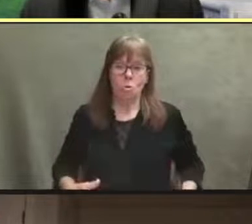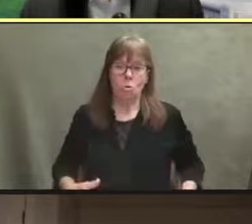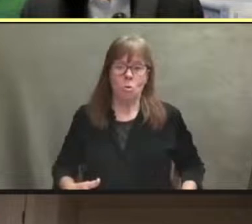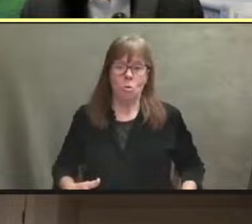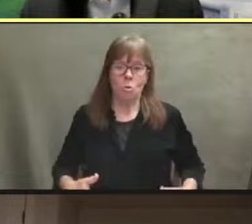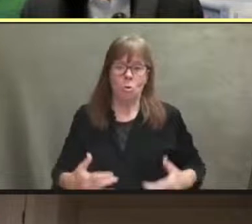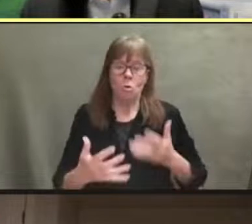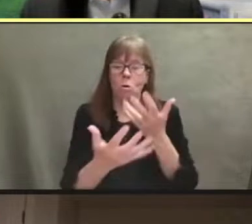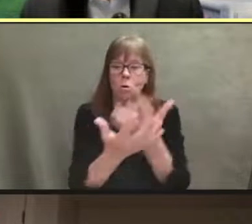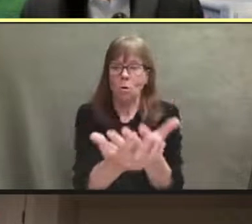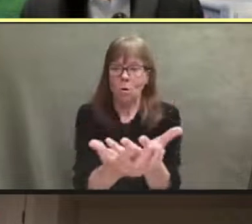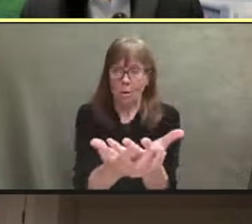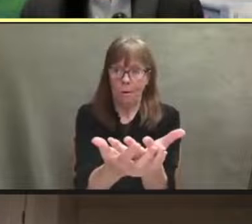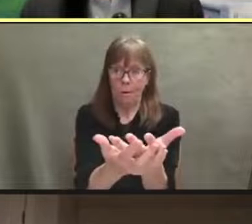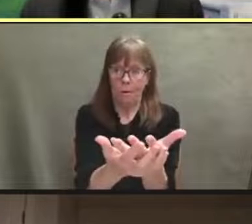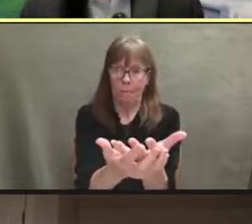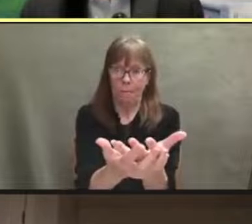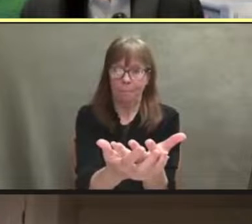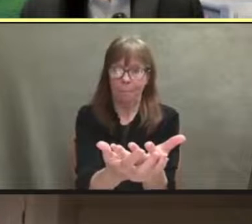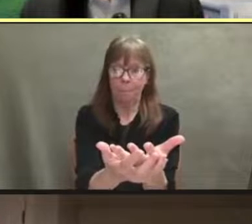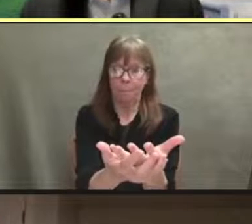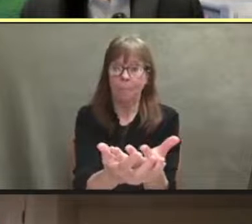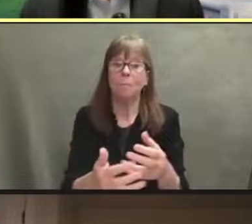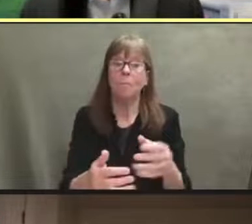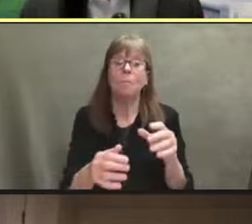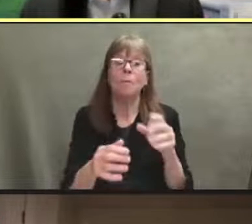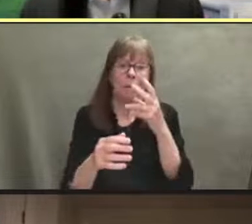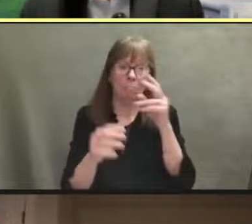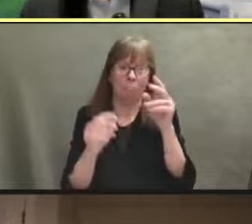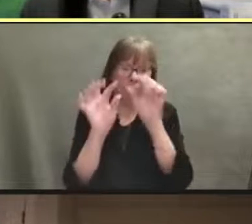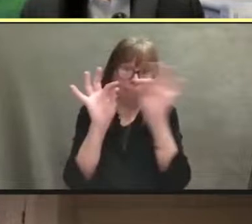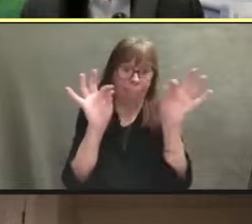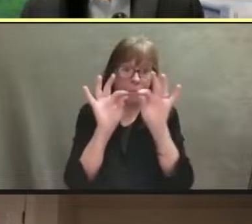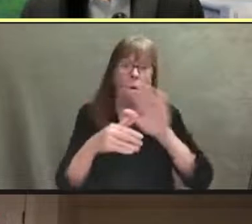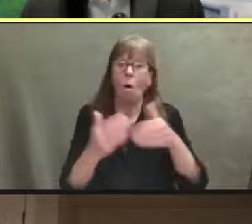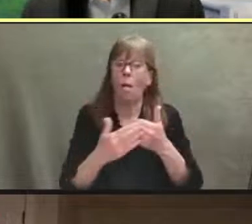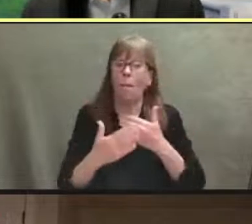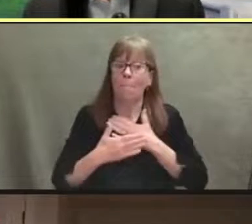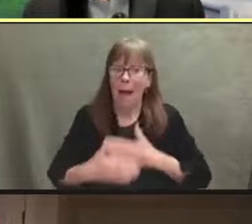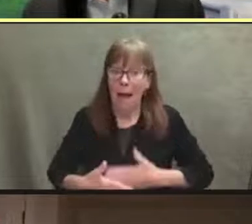out in front of him. The text above him reads, “All bodies are unique and